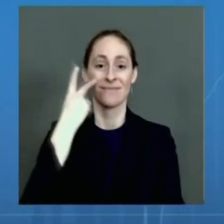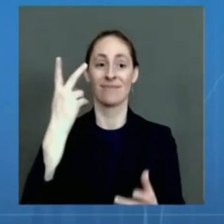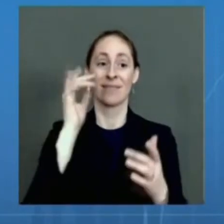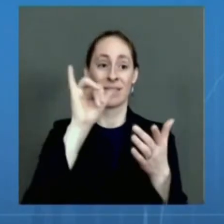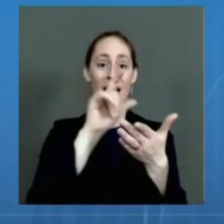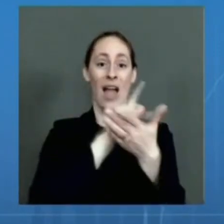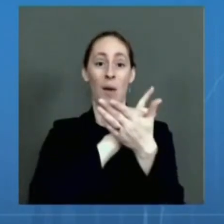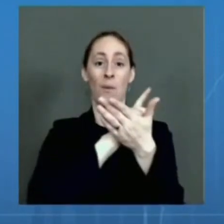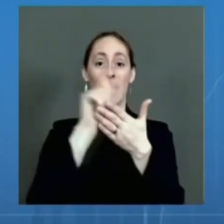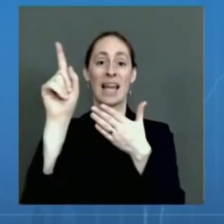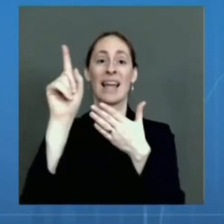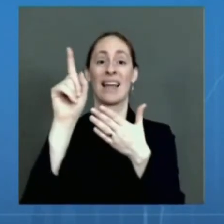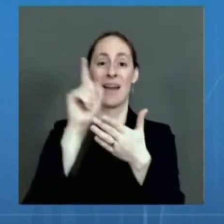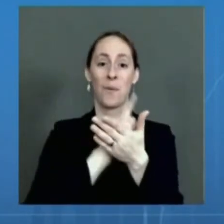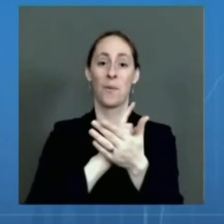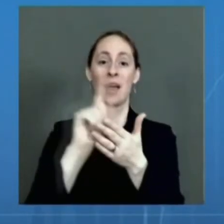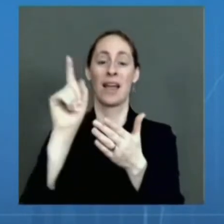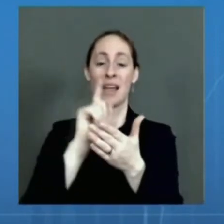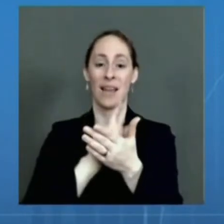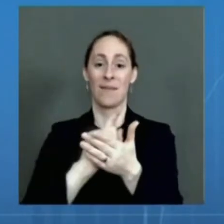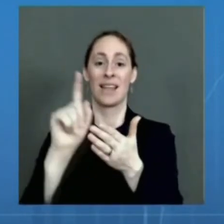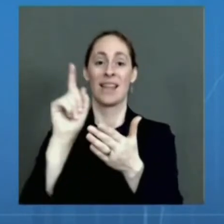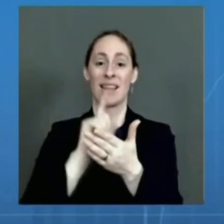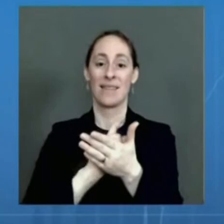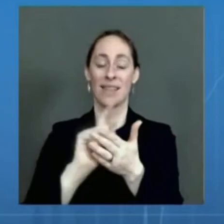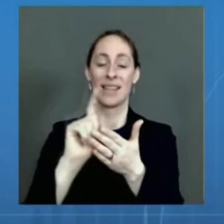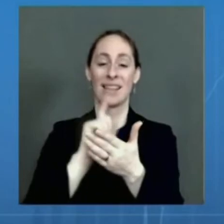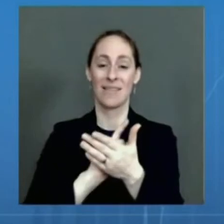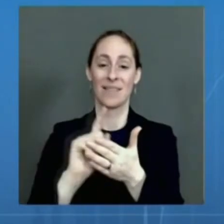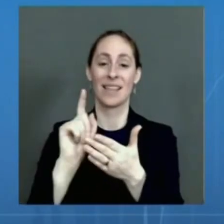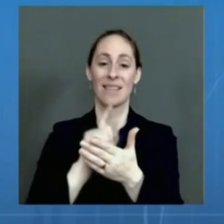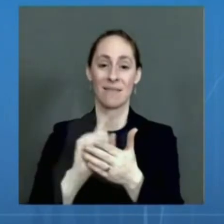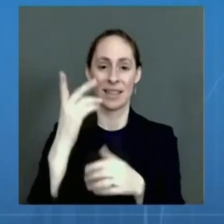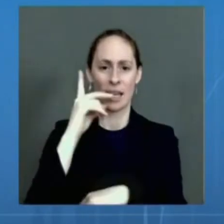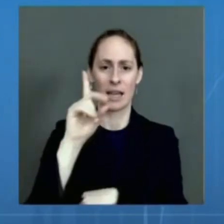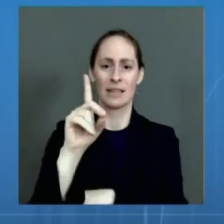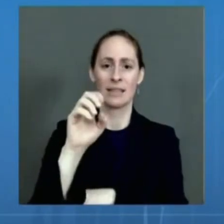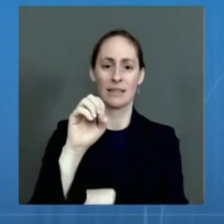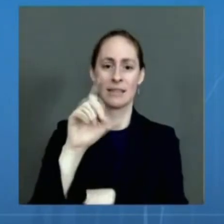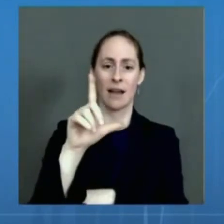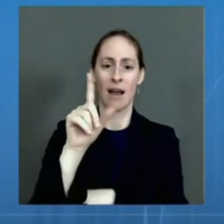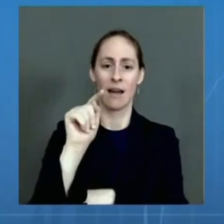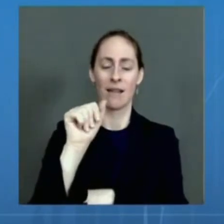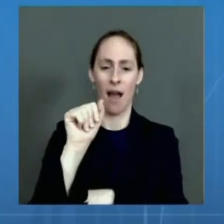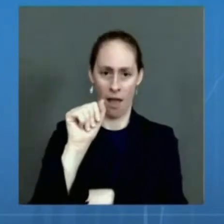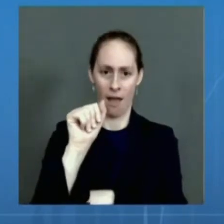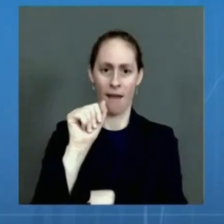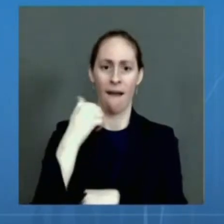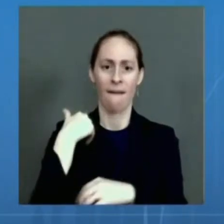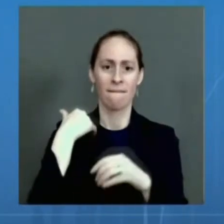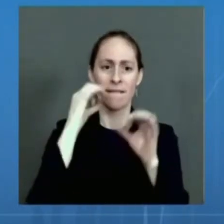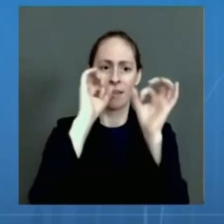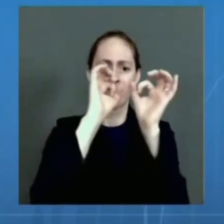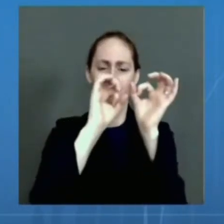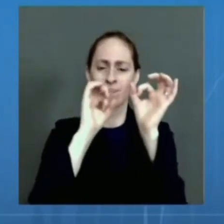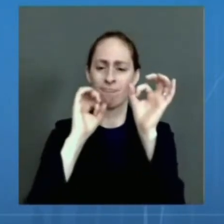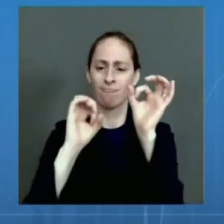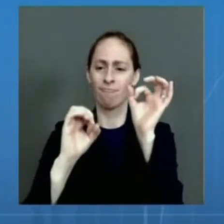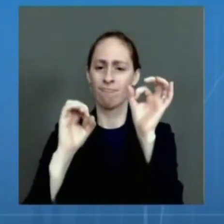LINE YOU GET A DIMMER AGAINST